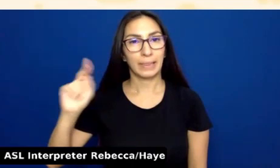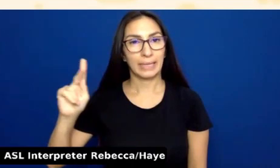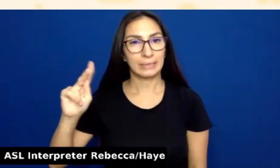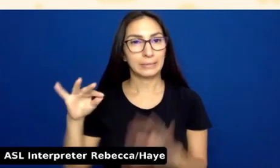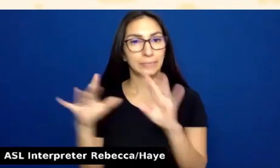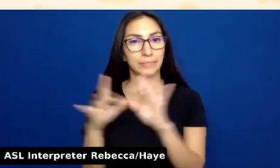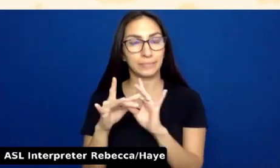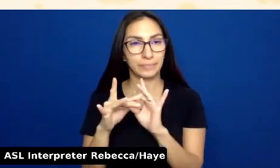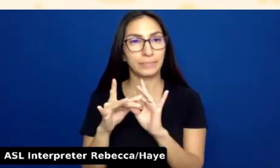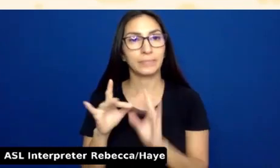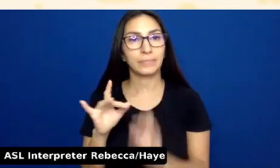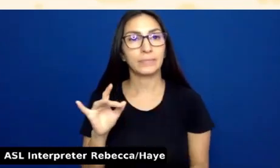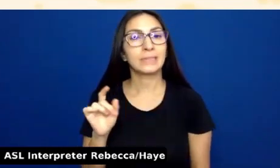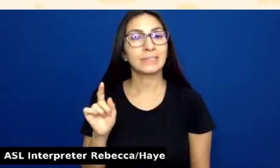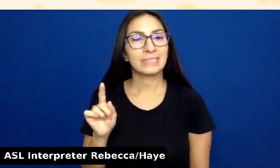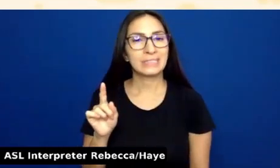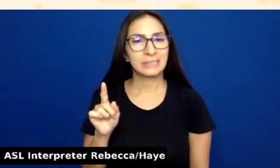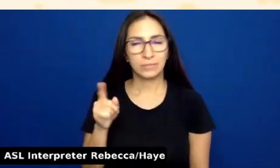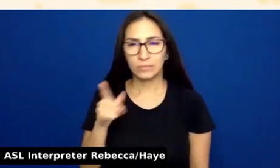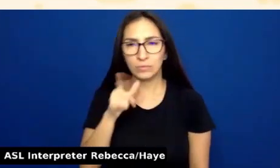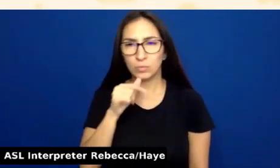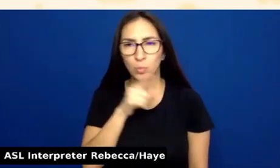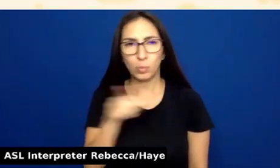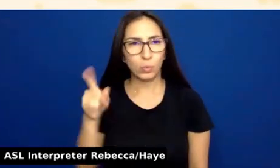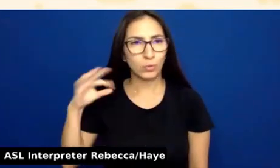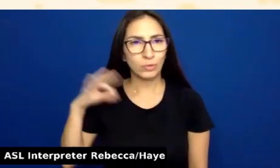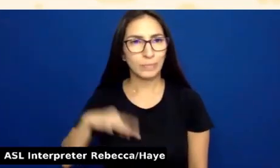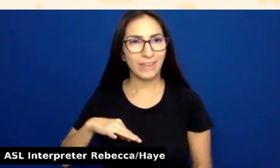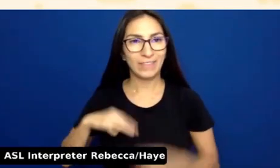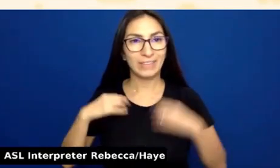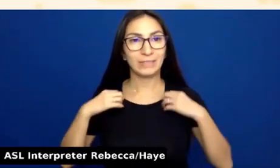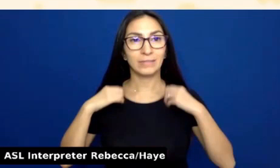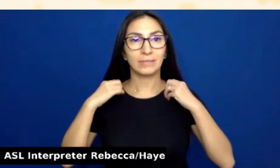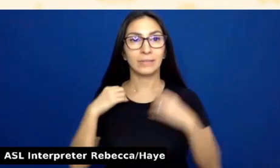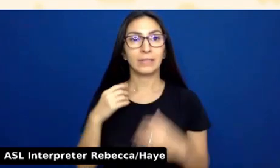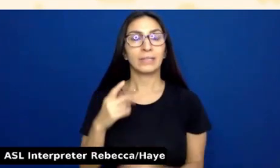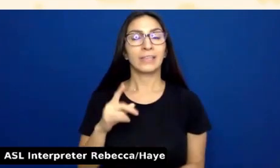And who do the skip links benefit? The skip link is that very first link that I showed you here